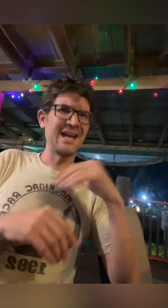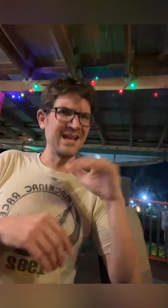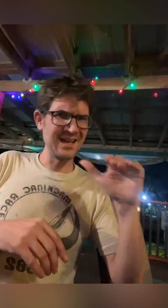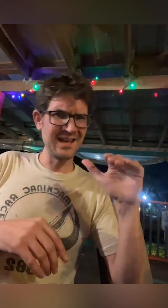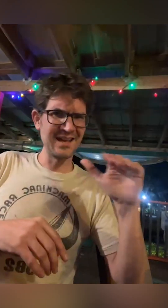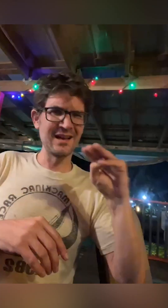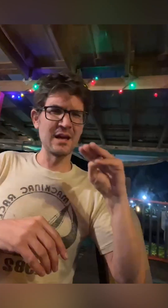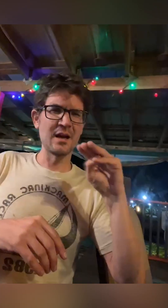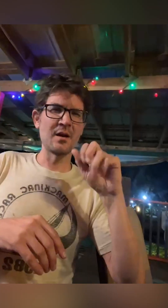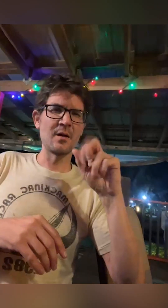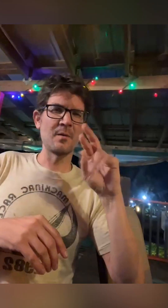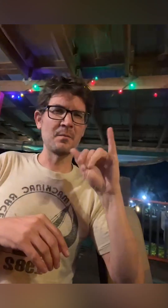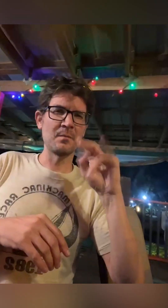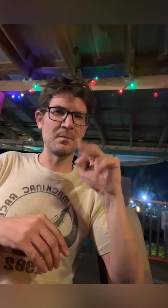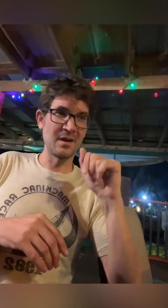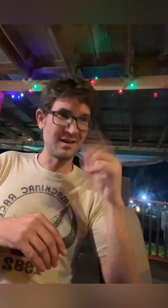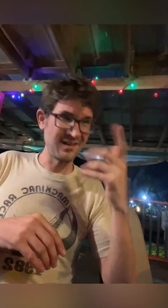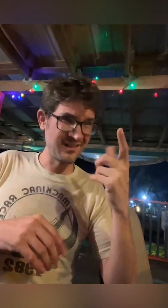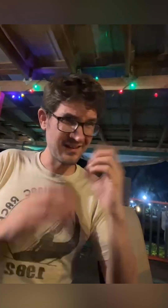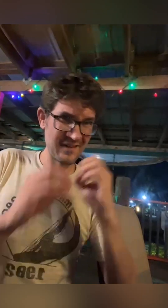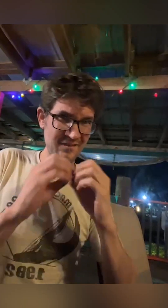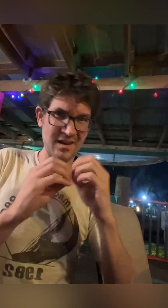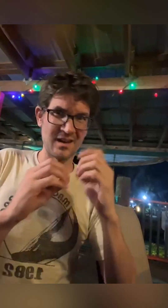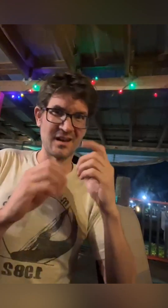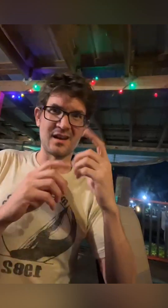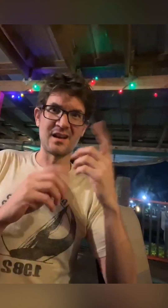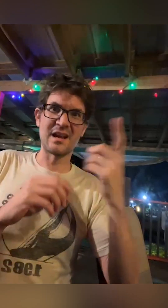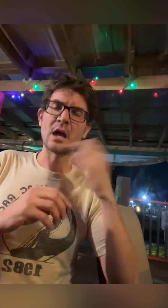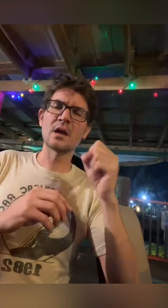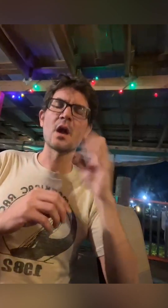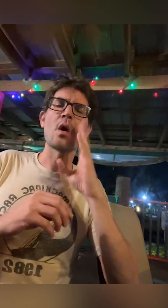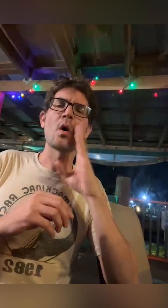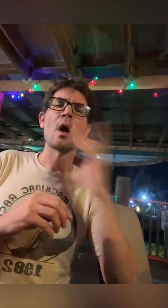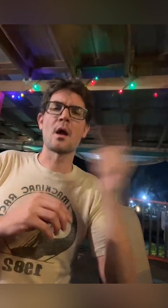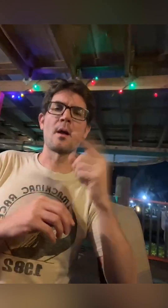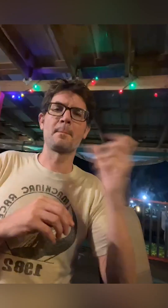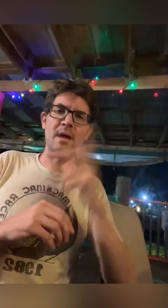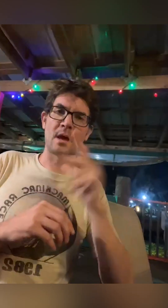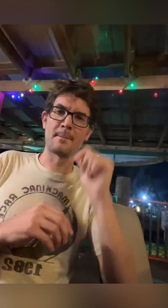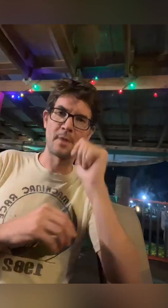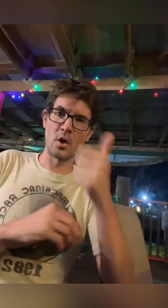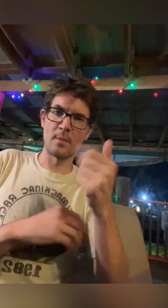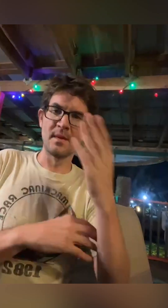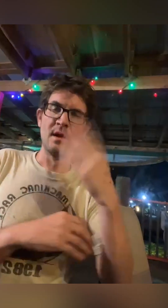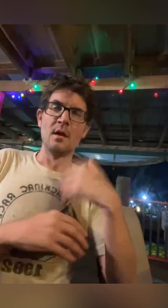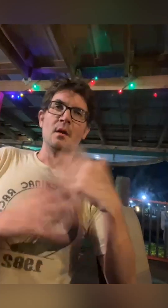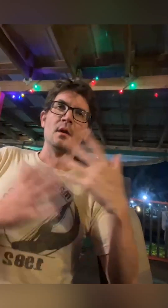reached out to the marina, and they told me they’d come back to fix it.